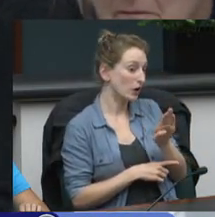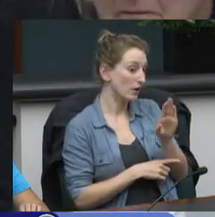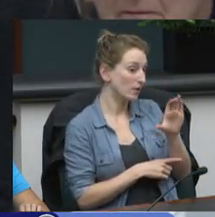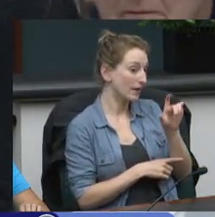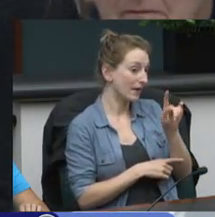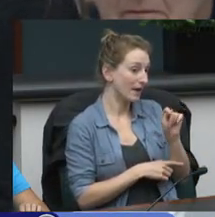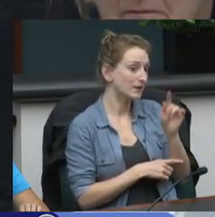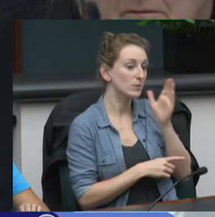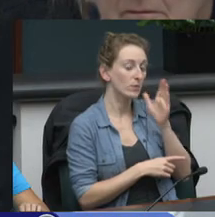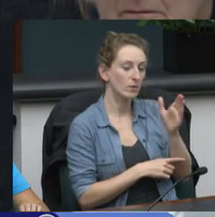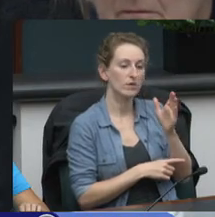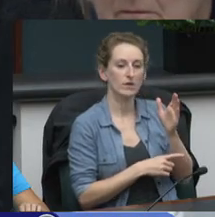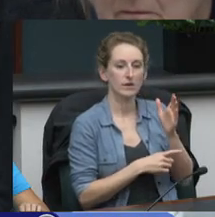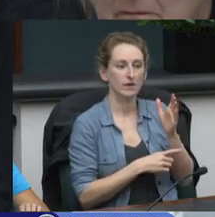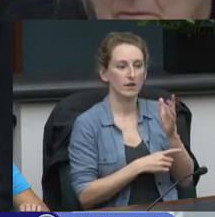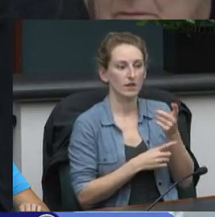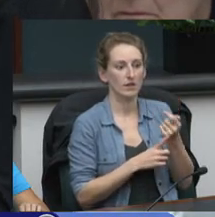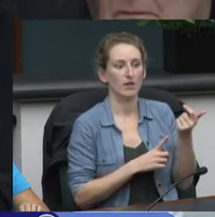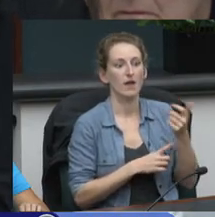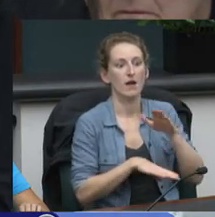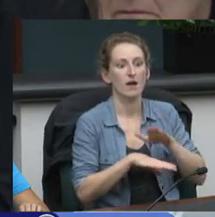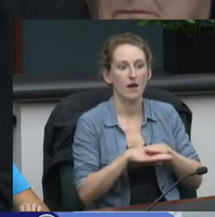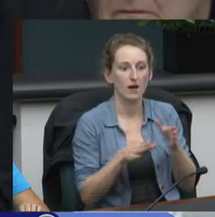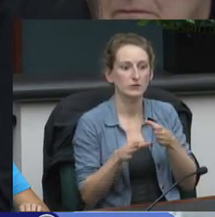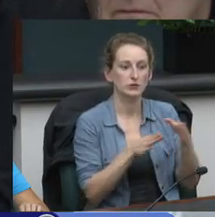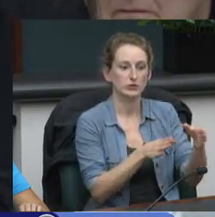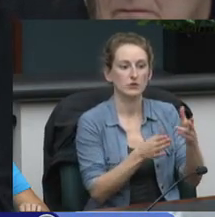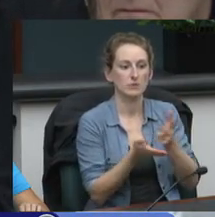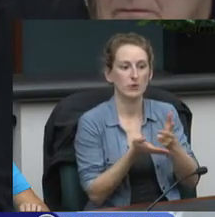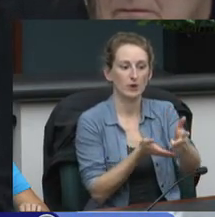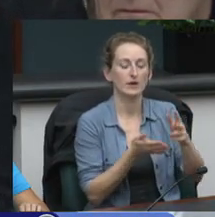protect the sidewalk edge resulting in a visual widening of the street that